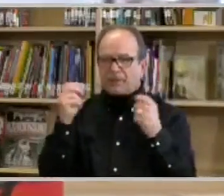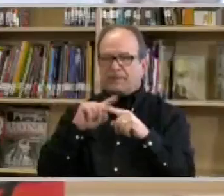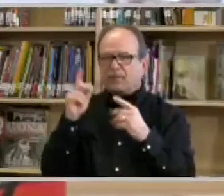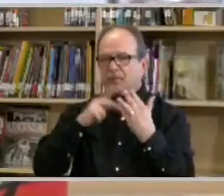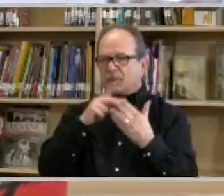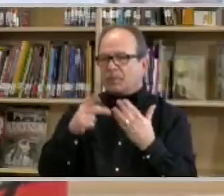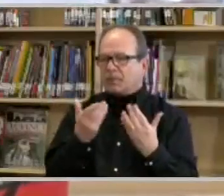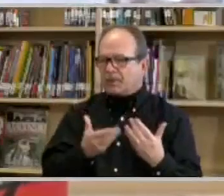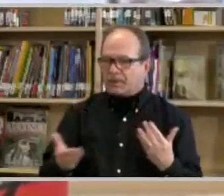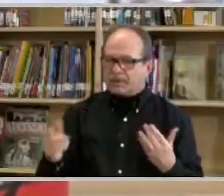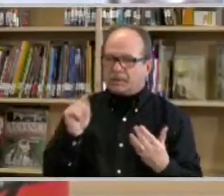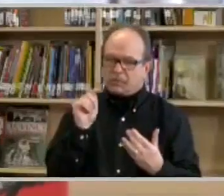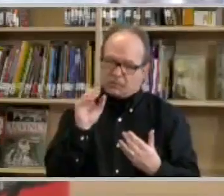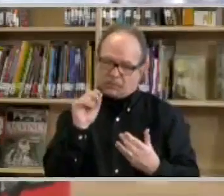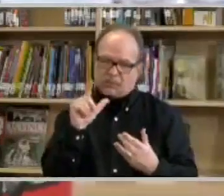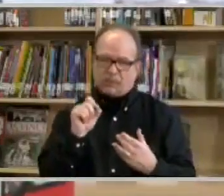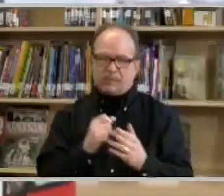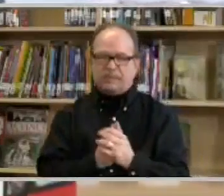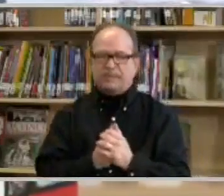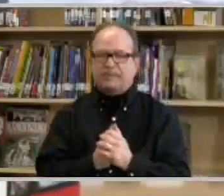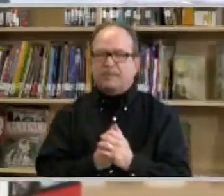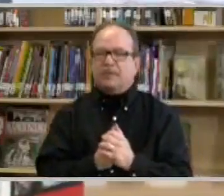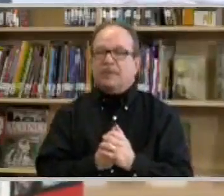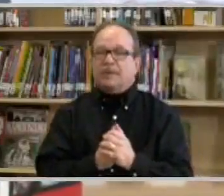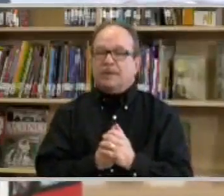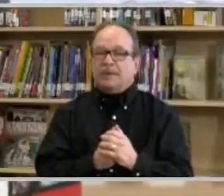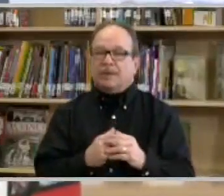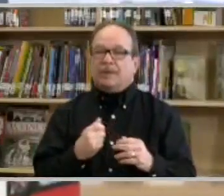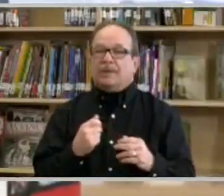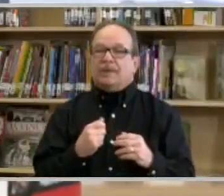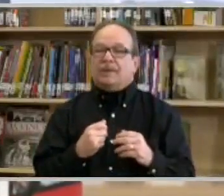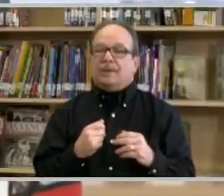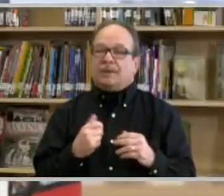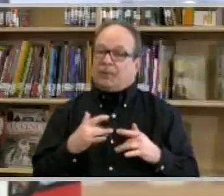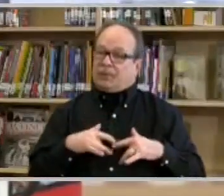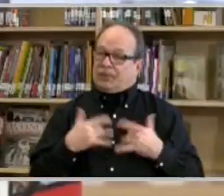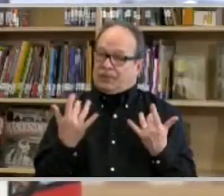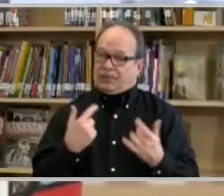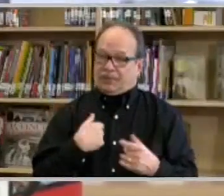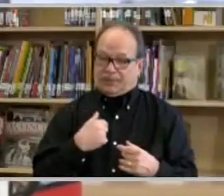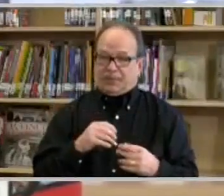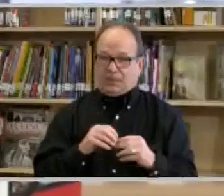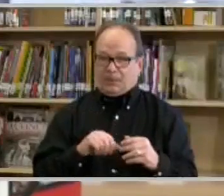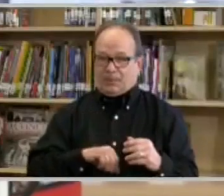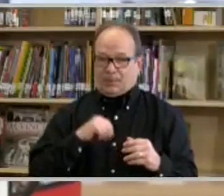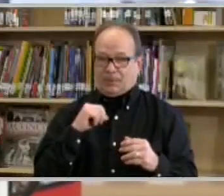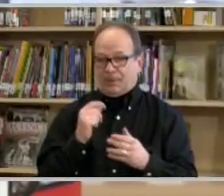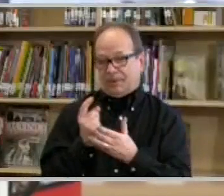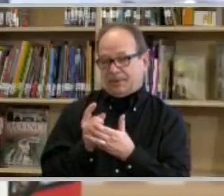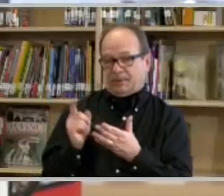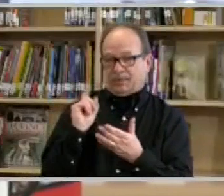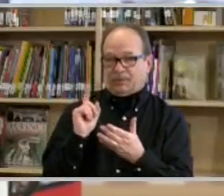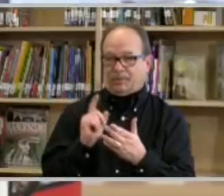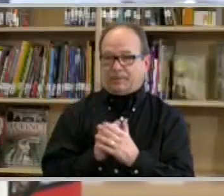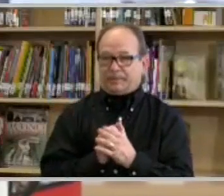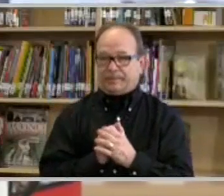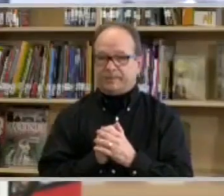I WILL SAY THAT I'VE NEVER BEEN